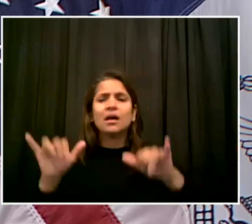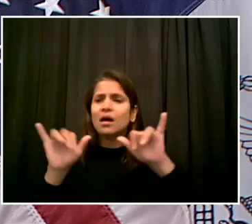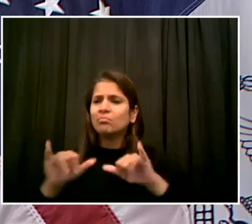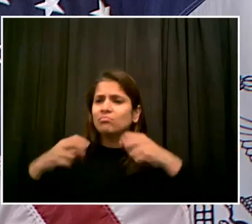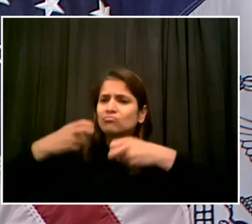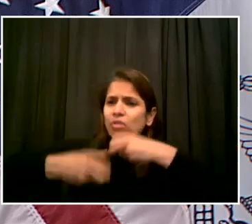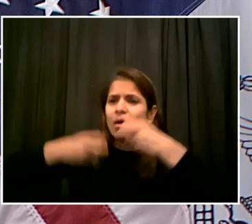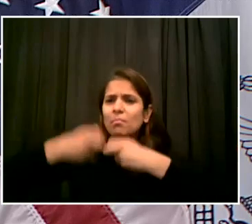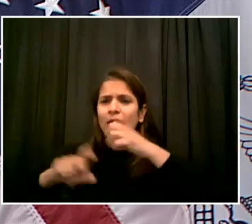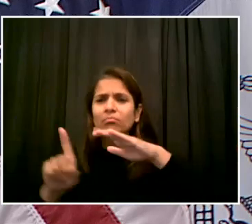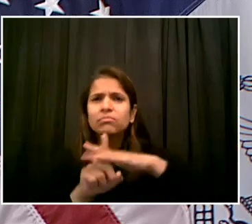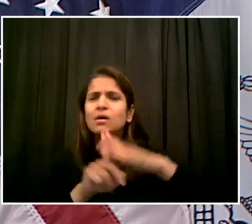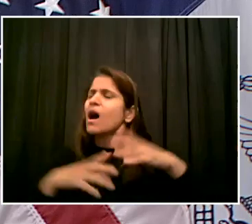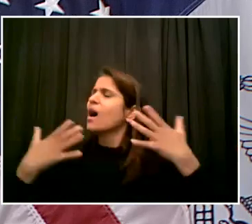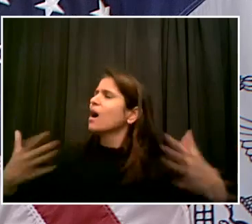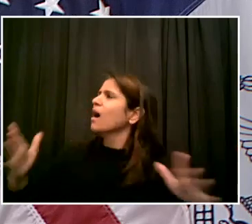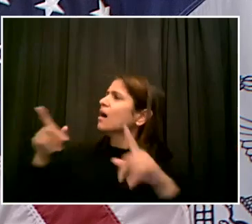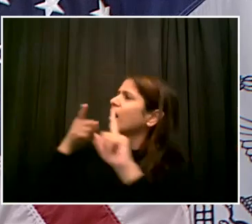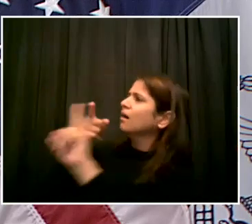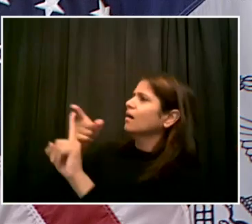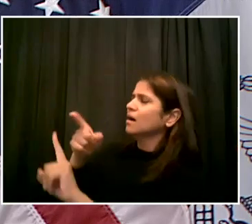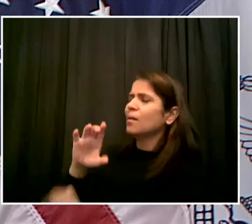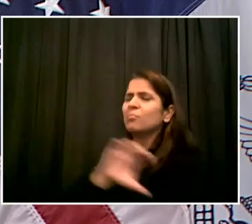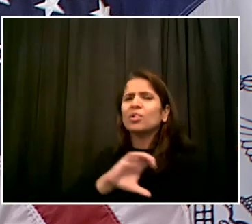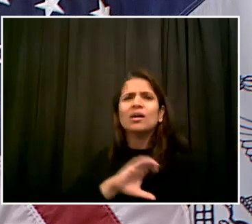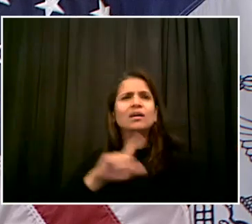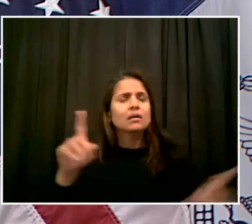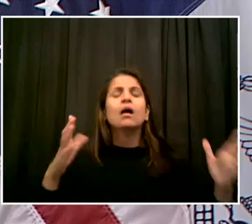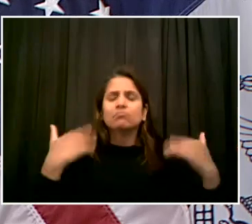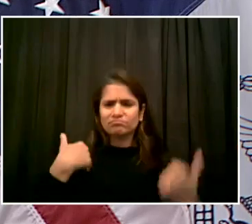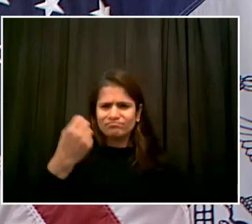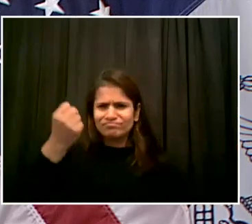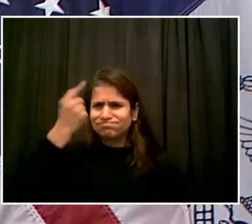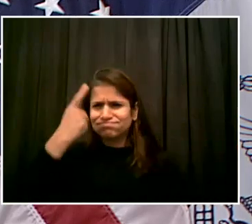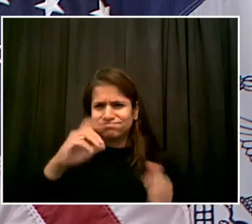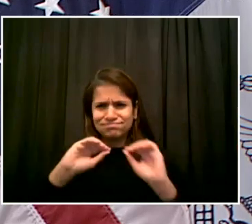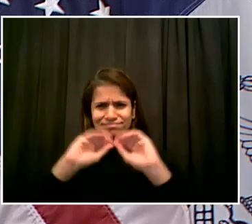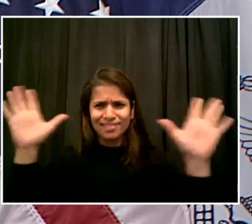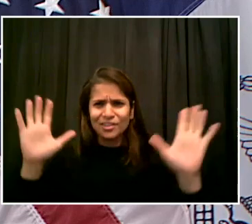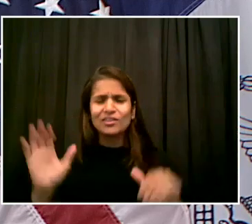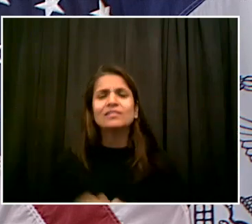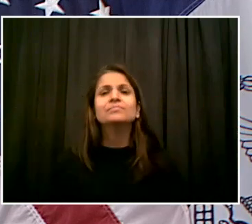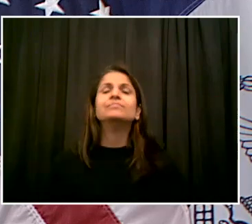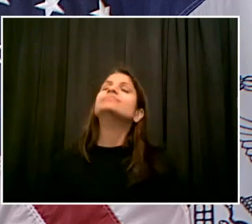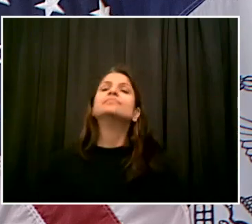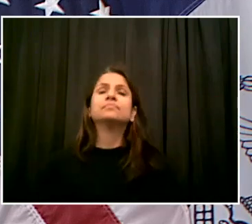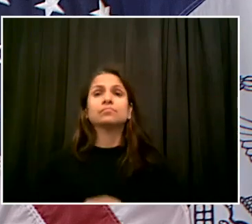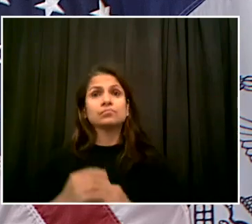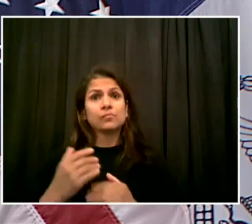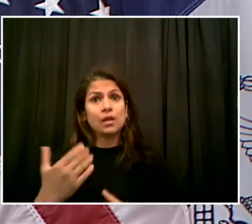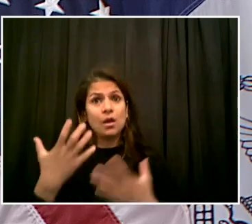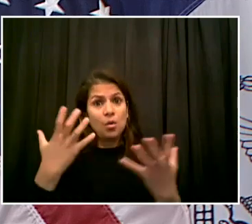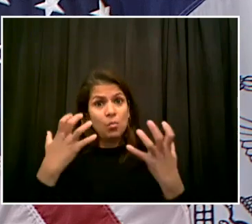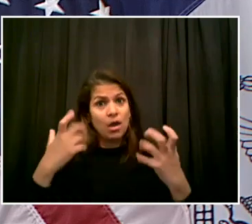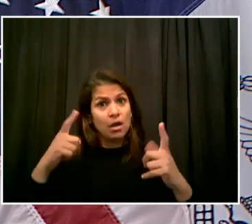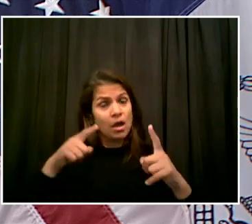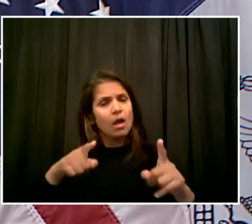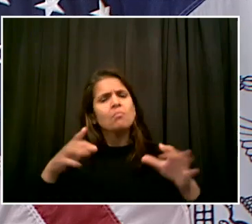YOU AND I HOPE THAT YOU KNOW I WILL JOIN YOU ANWD HY WE ARE HERE. IF YOU CHOOSE TO PROTEST TODAY,